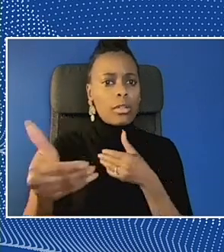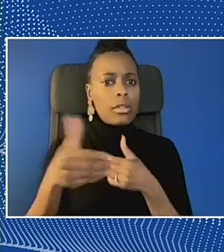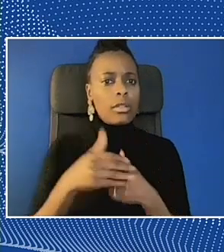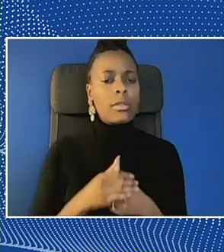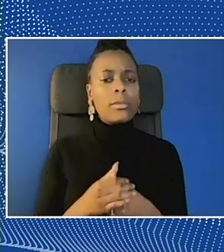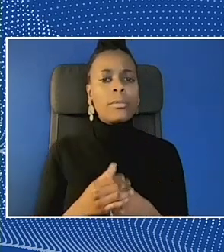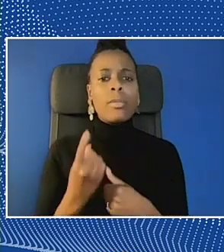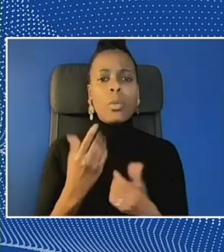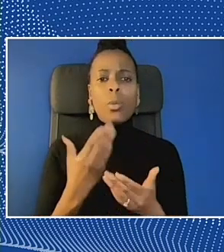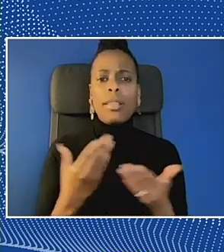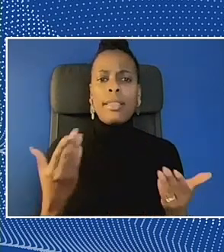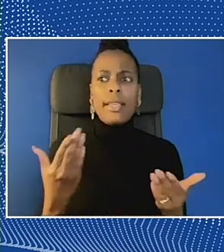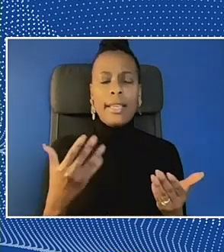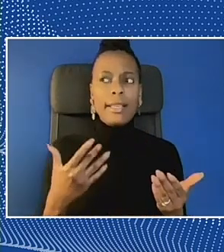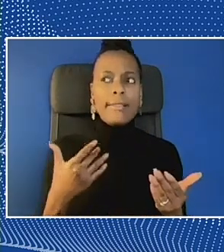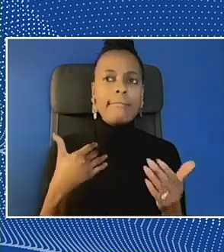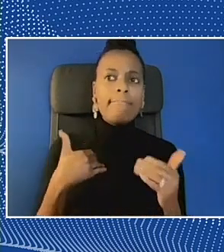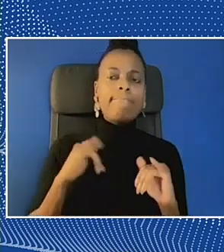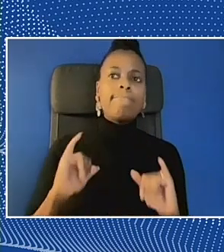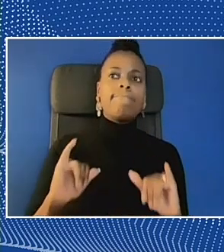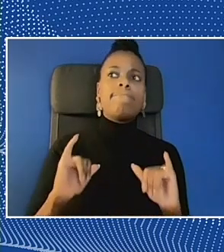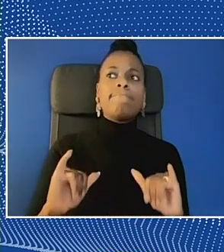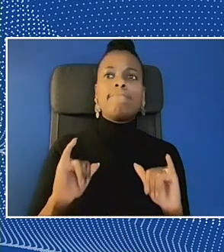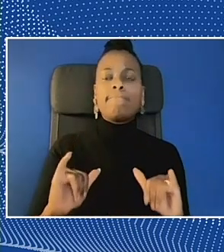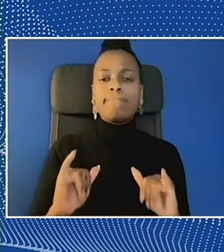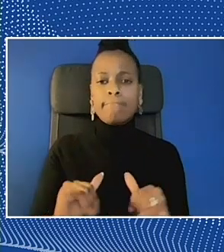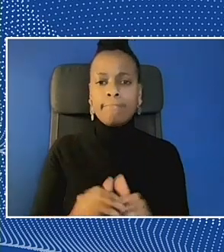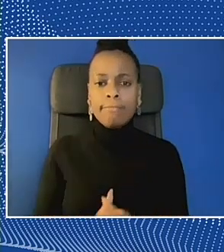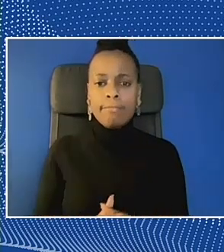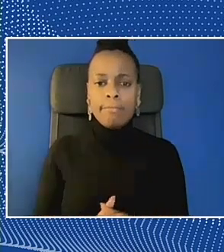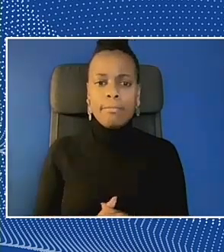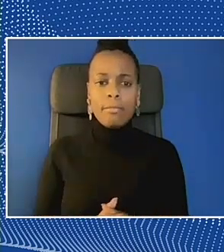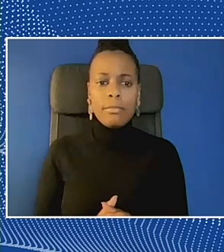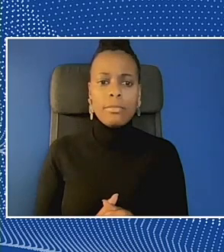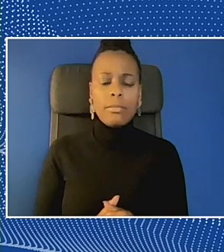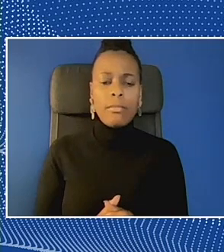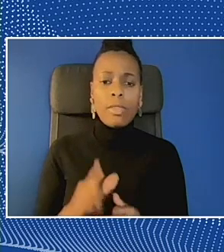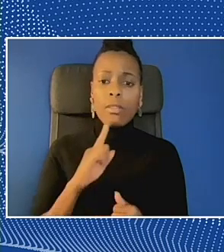inescapable and common, you know, across all of the testimony that we've heard, not